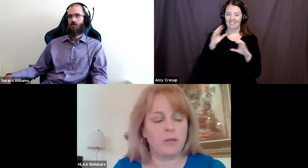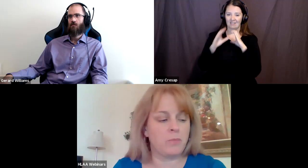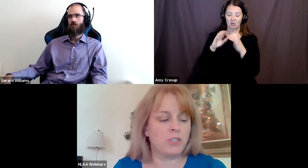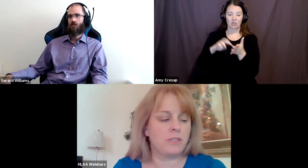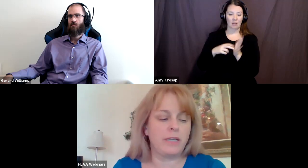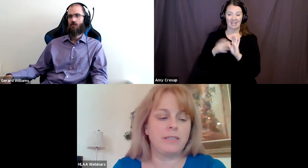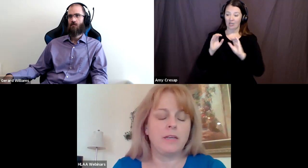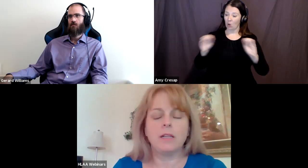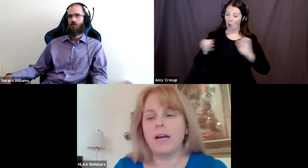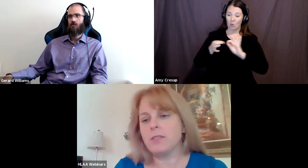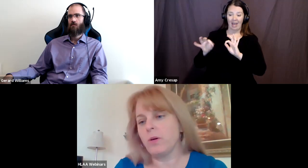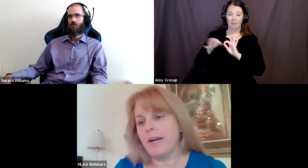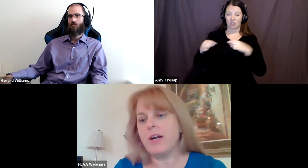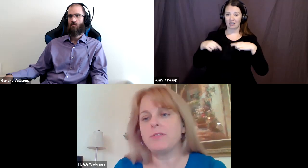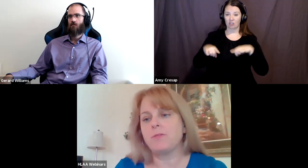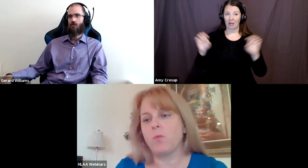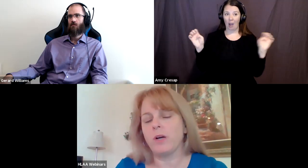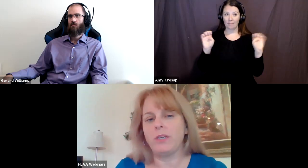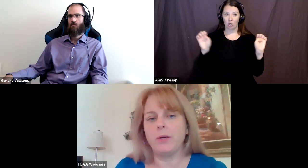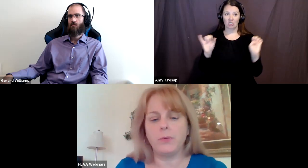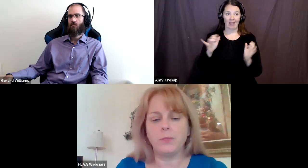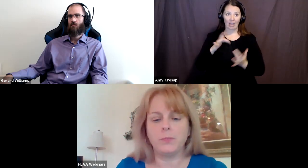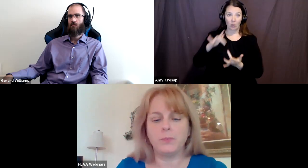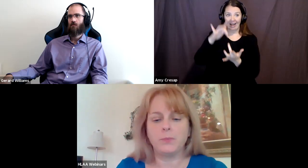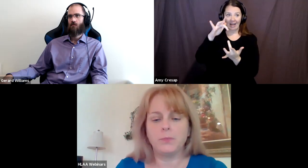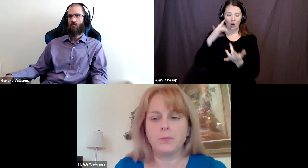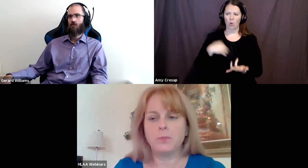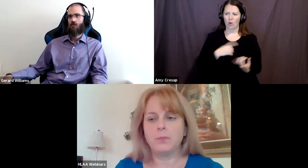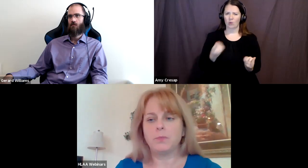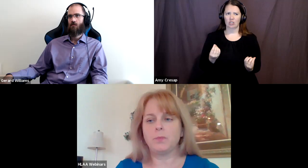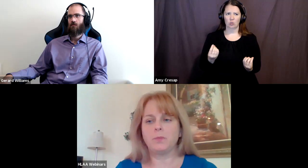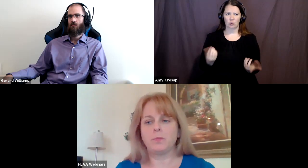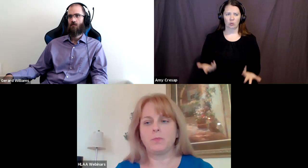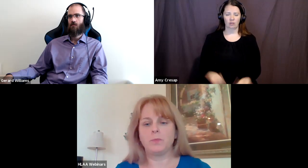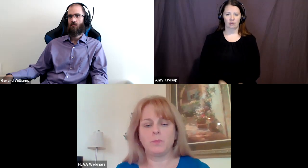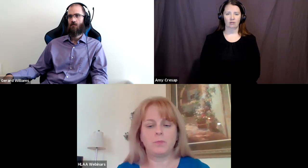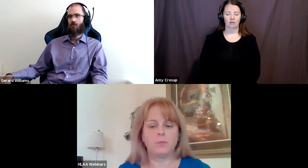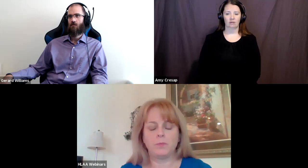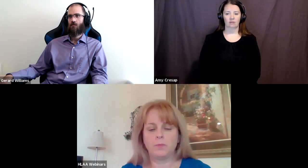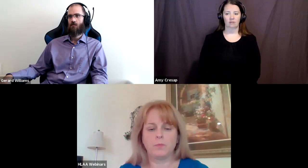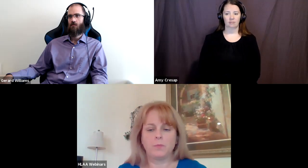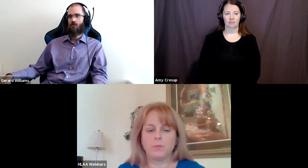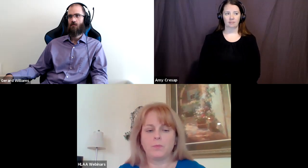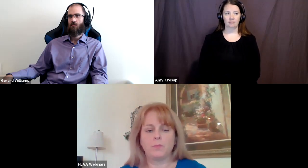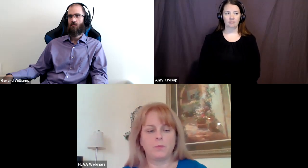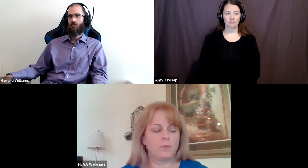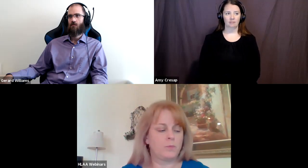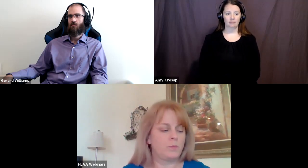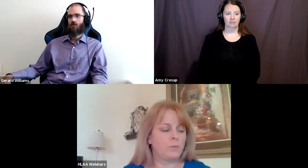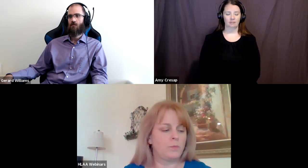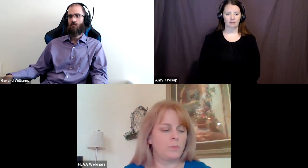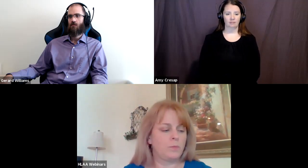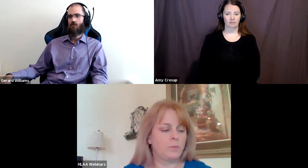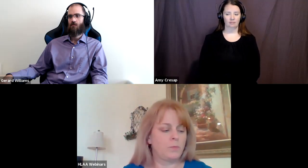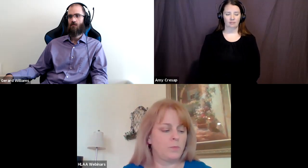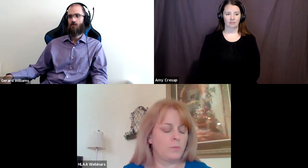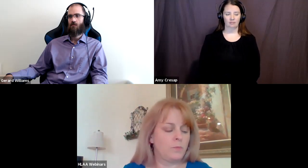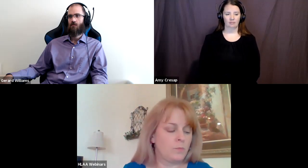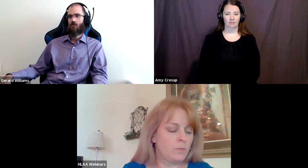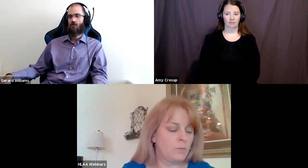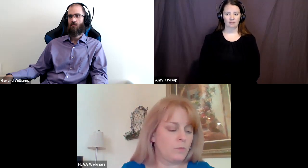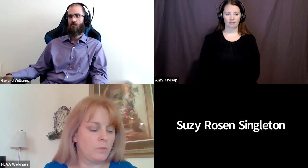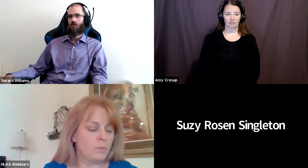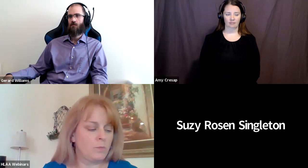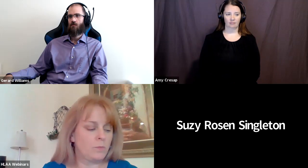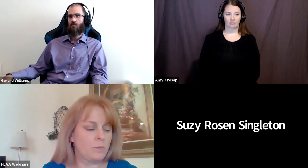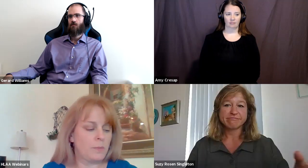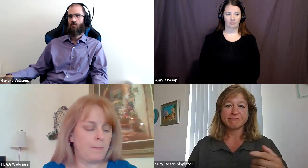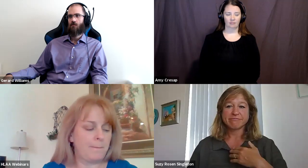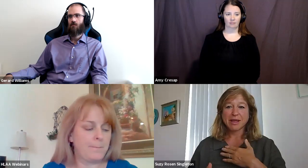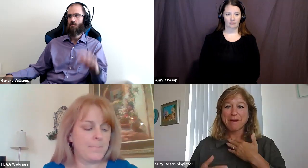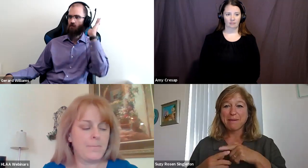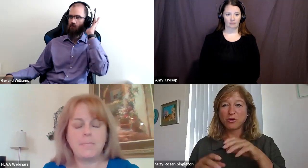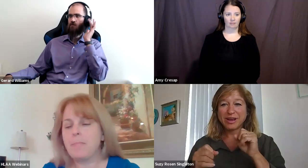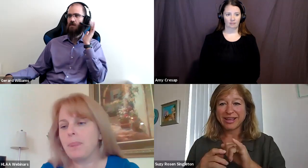the emergency like tornadoes, what can we do?